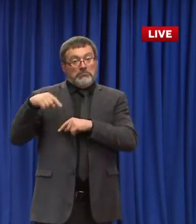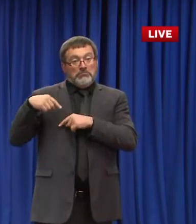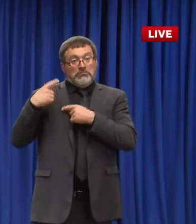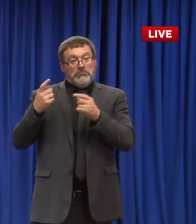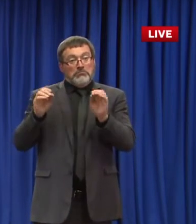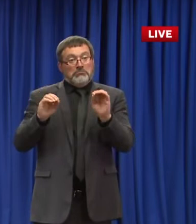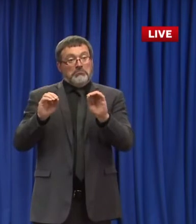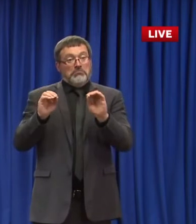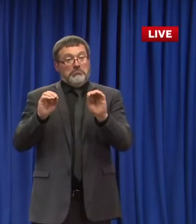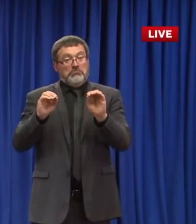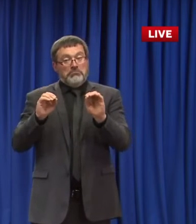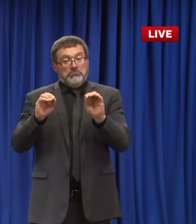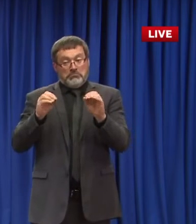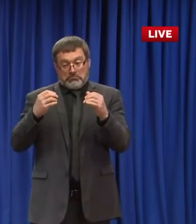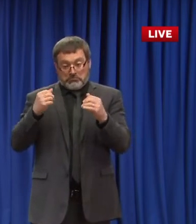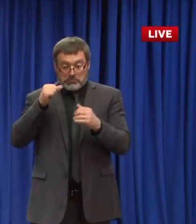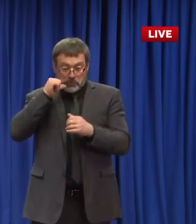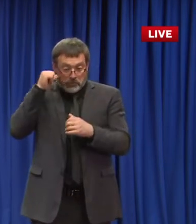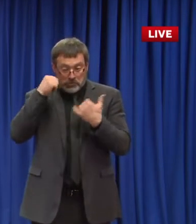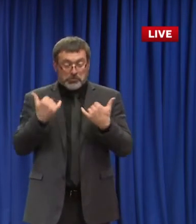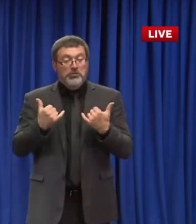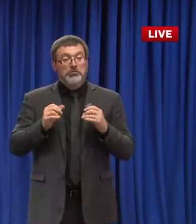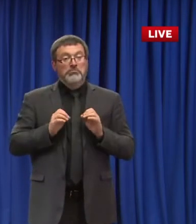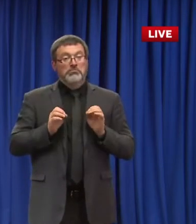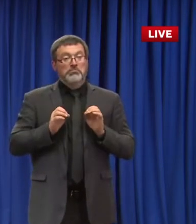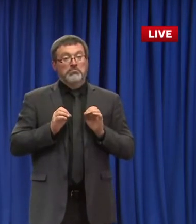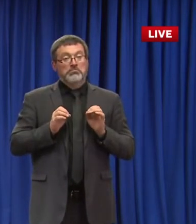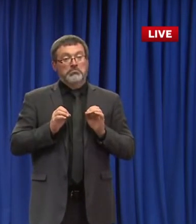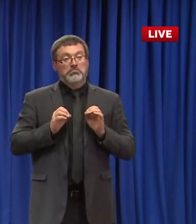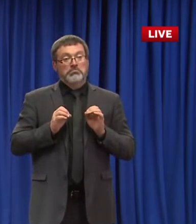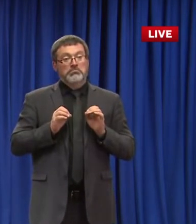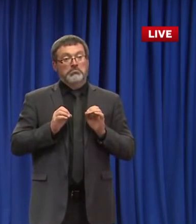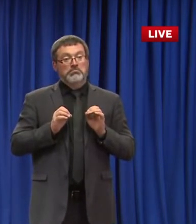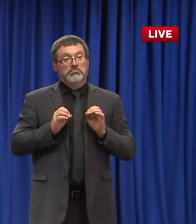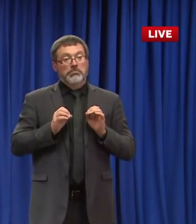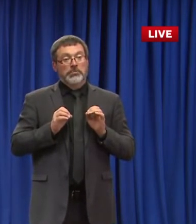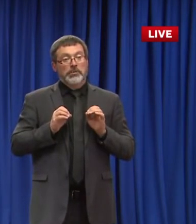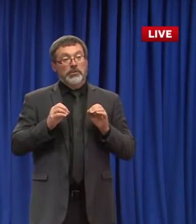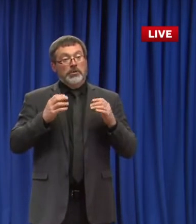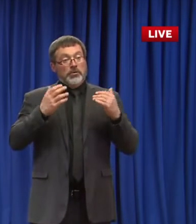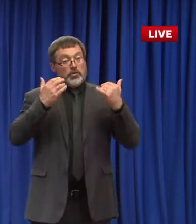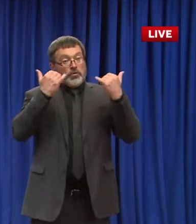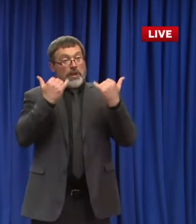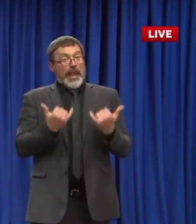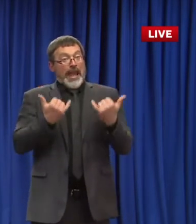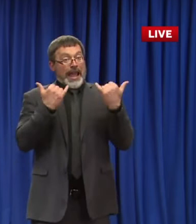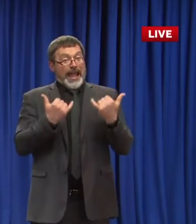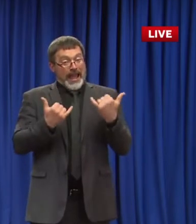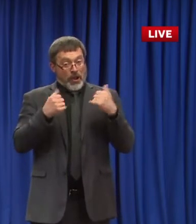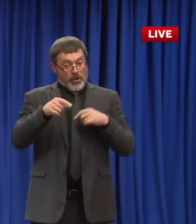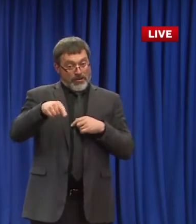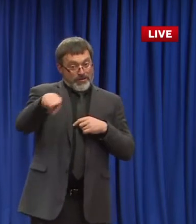DOESN’T MEAN IT’S OVER BUT CERTAINLY IS ENCOURAGING THAT THEY’RE NOT SEEING NEW NUMBERS EVERY SINGLE DAY.